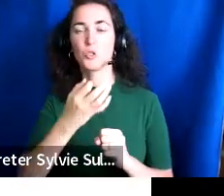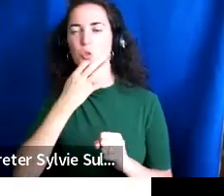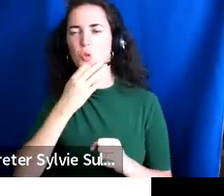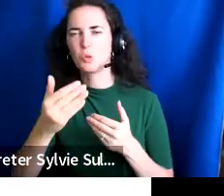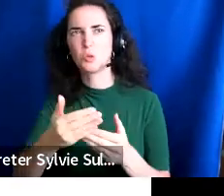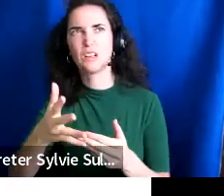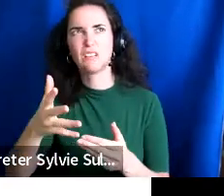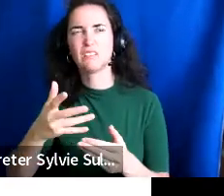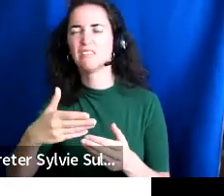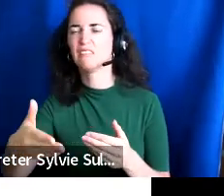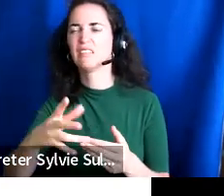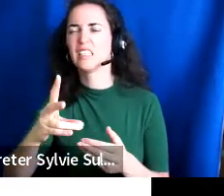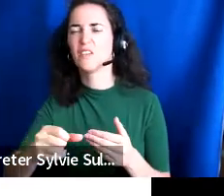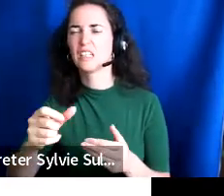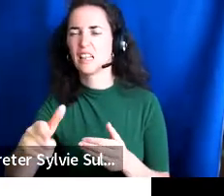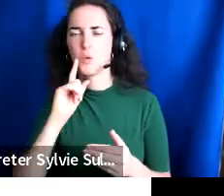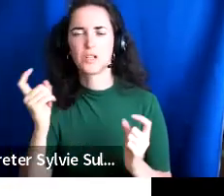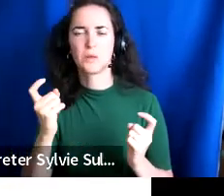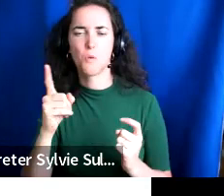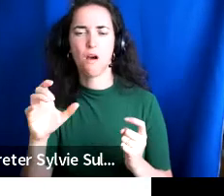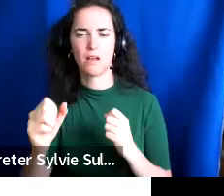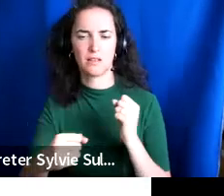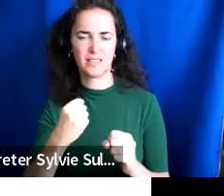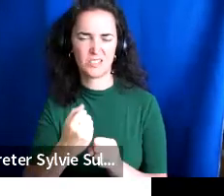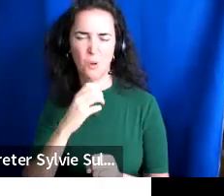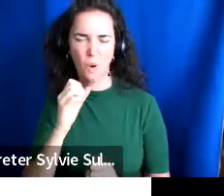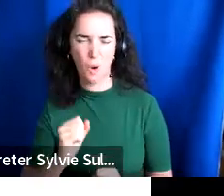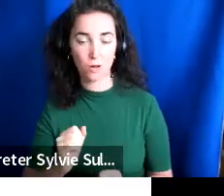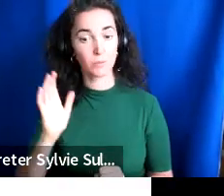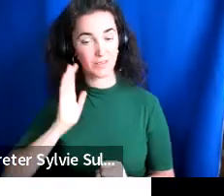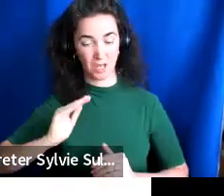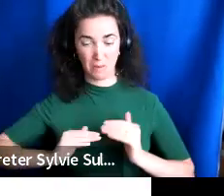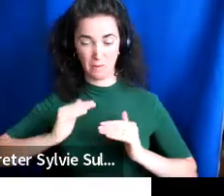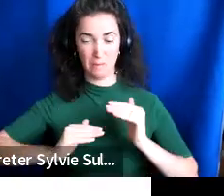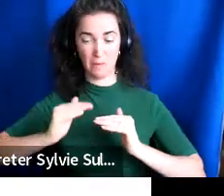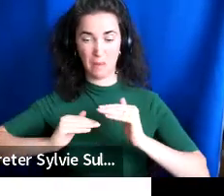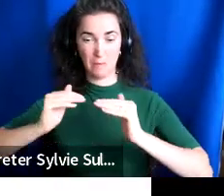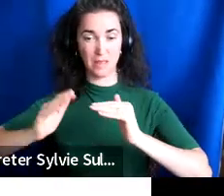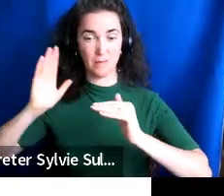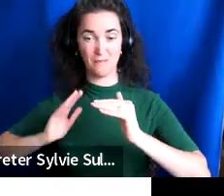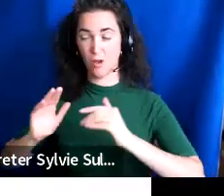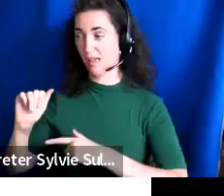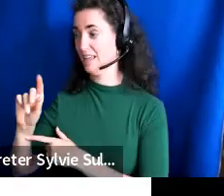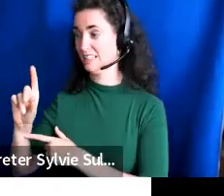So at the time in these buildings were built had still not happen.